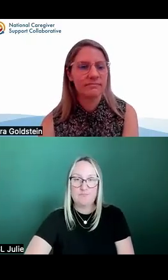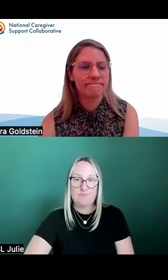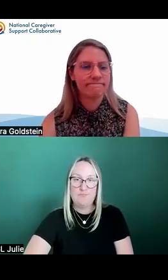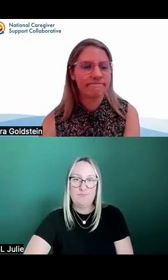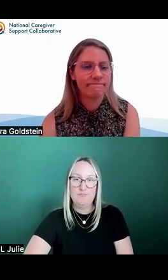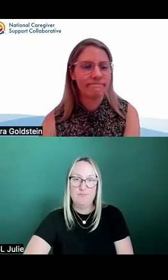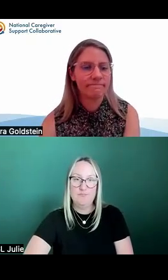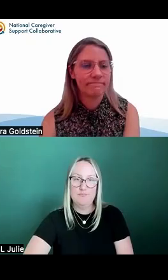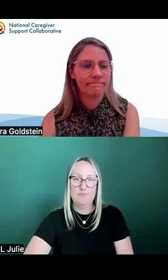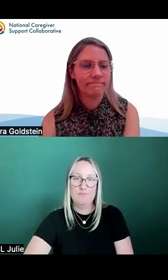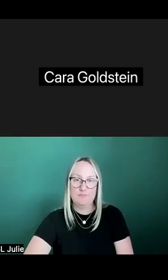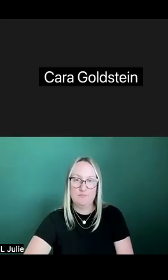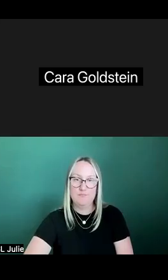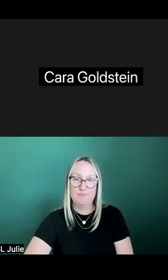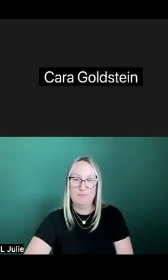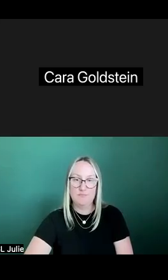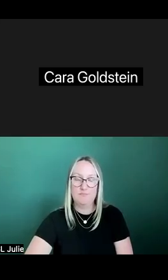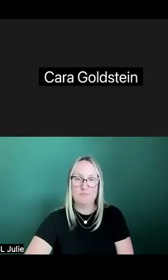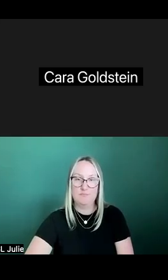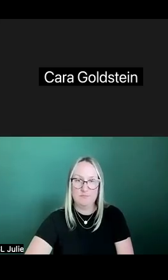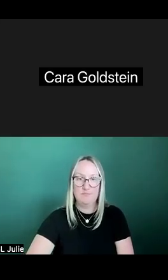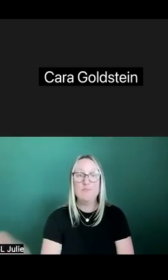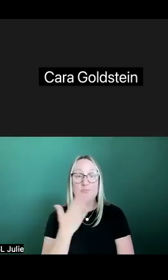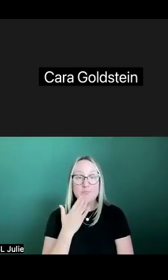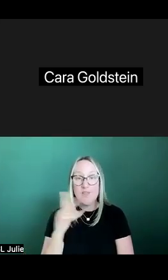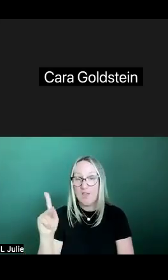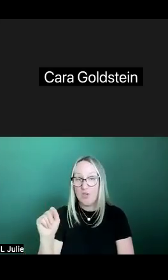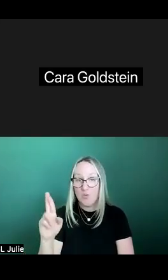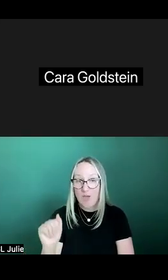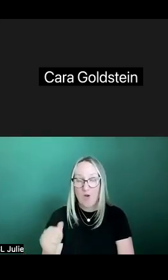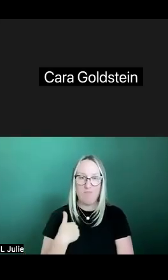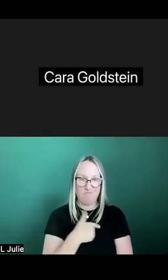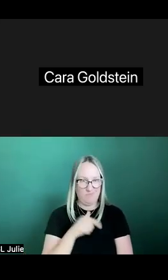Thank you so much Cara - USAging has certainly been hard at work with all of your initiatives.